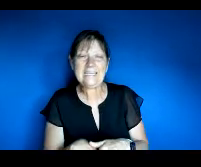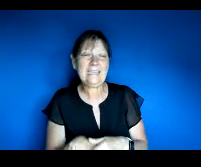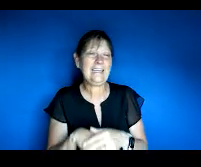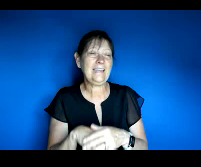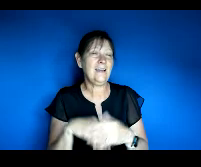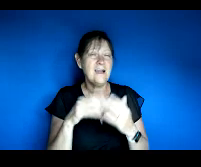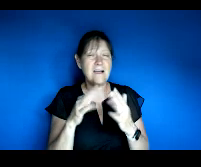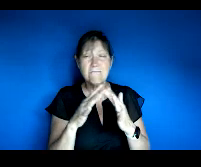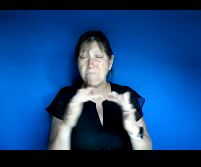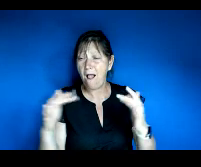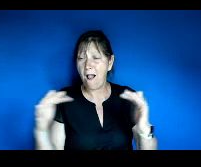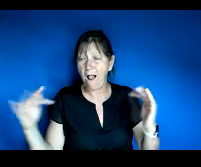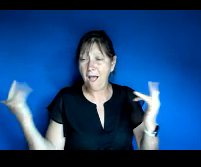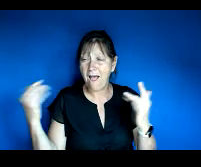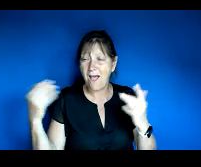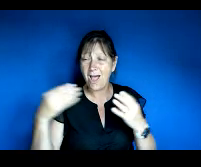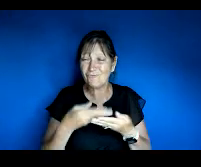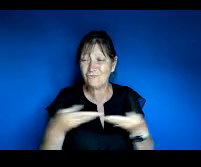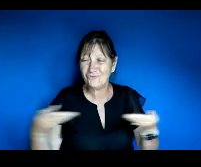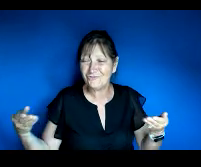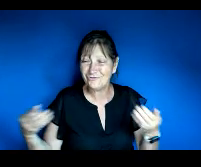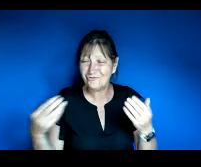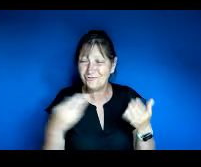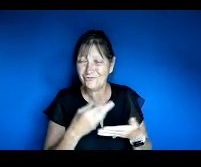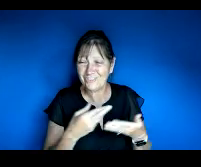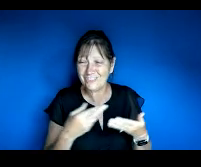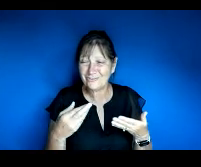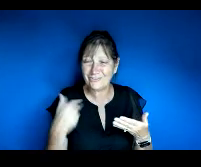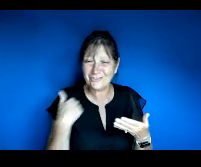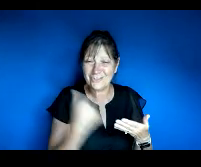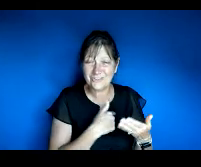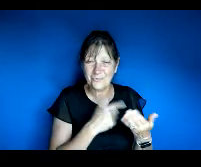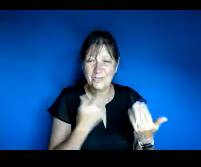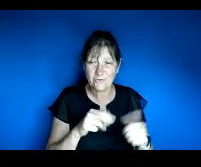to all of our students, and we really want to make sure that they have access to it. So we do a lot of referrals,